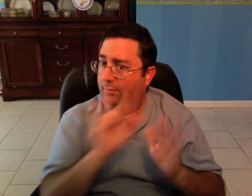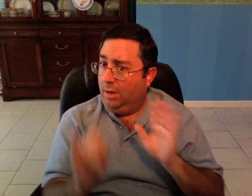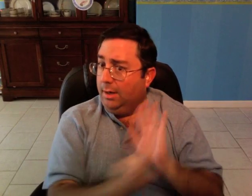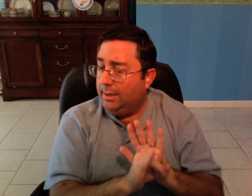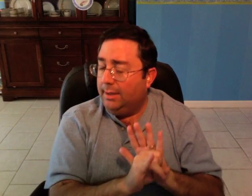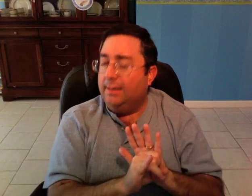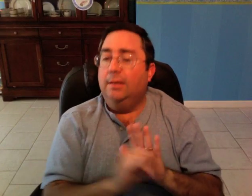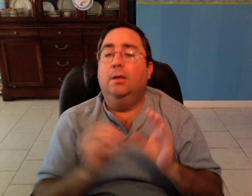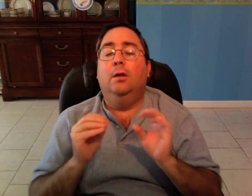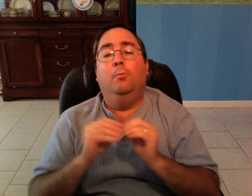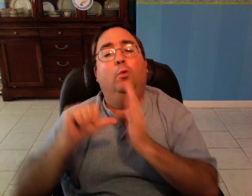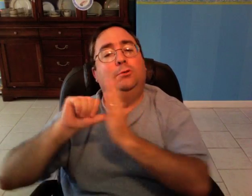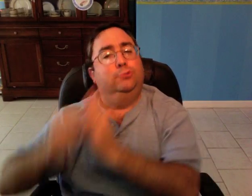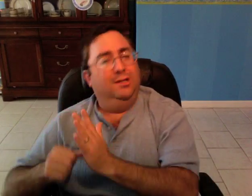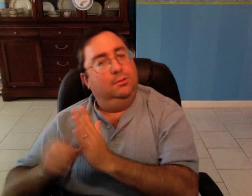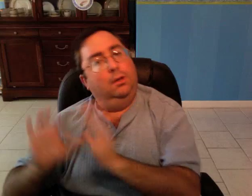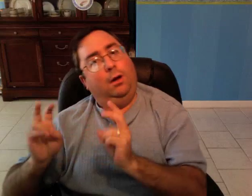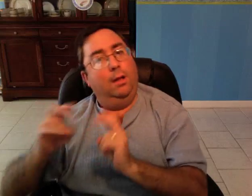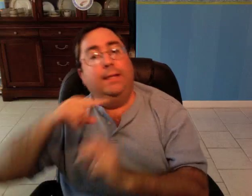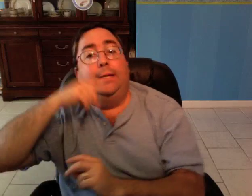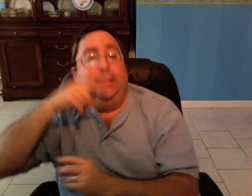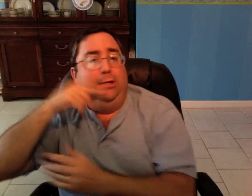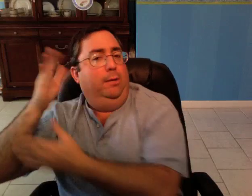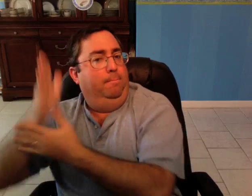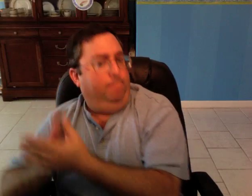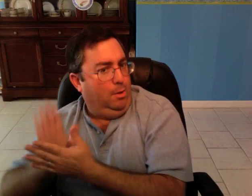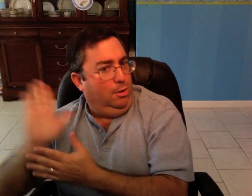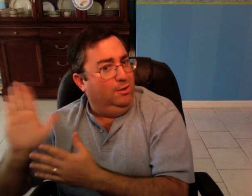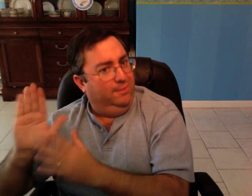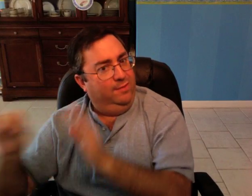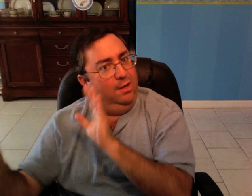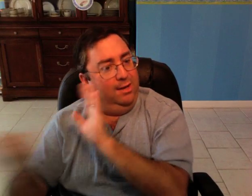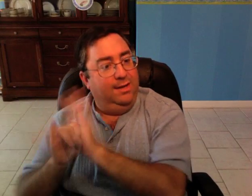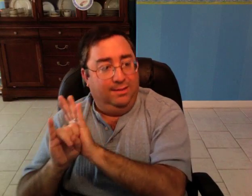And instead put more stress on the "Hearing" part of their identity.